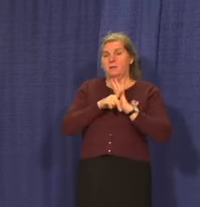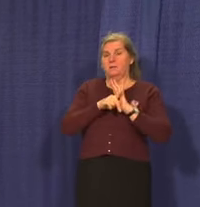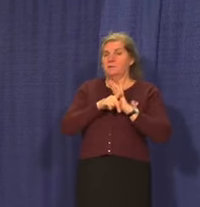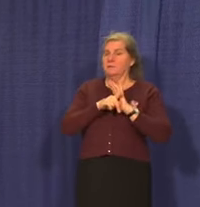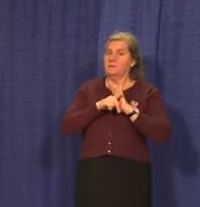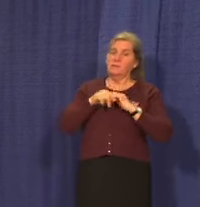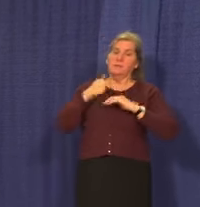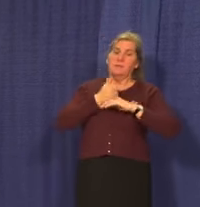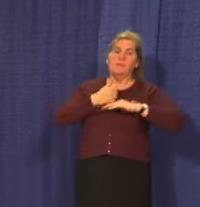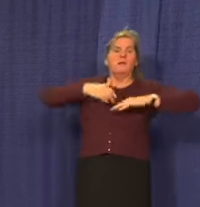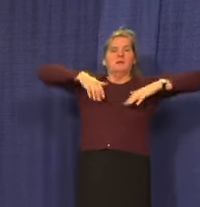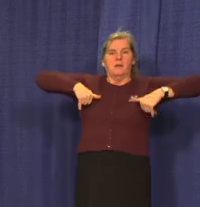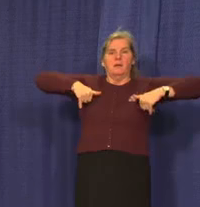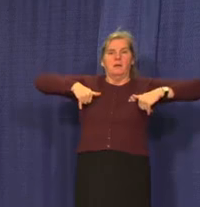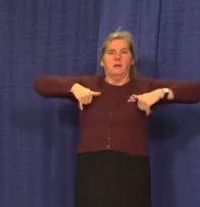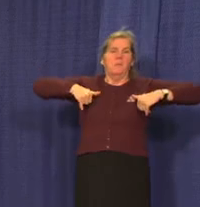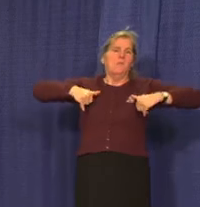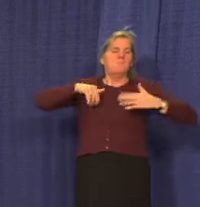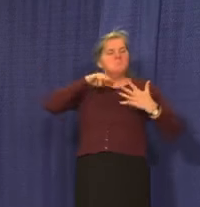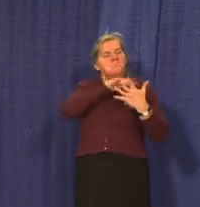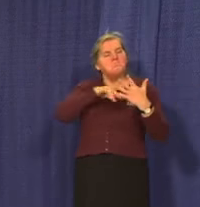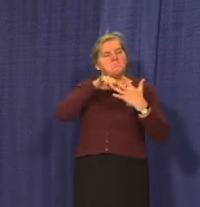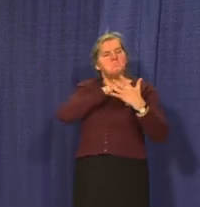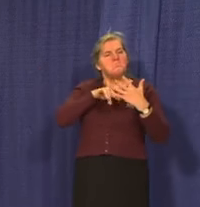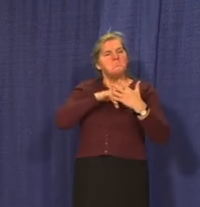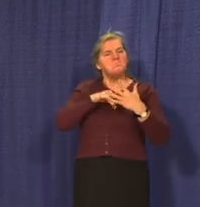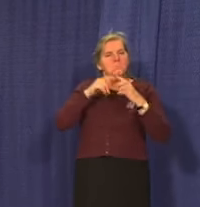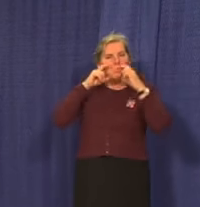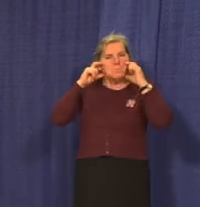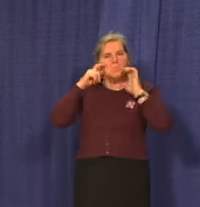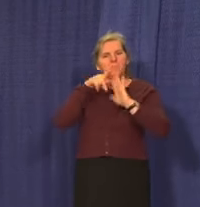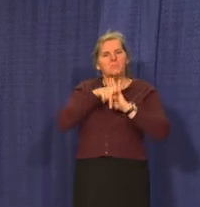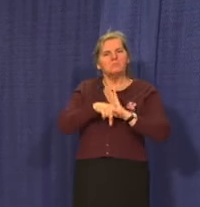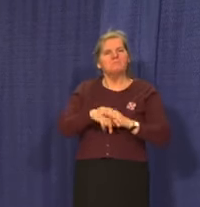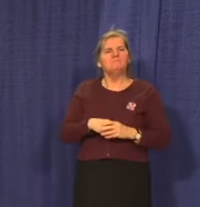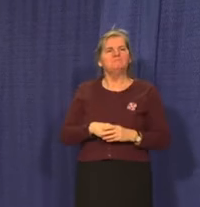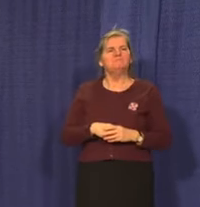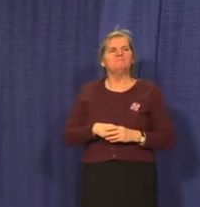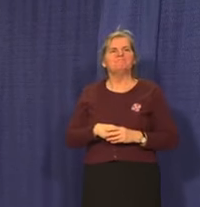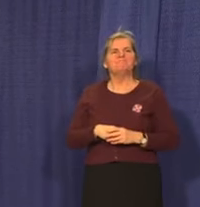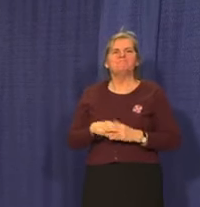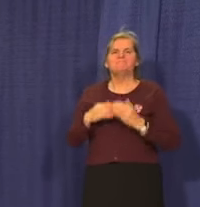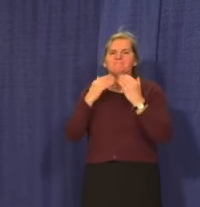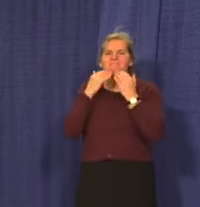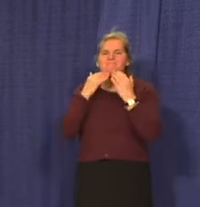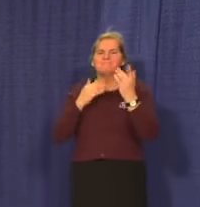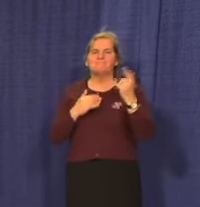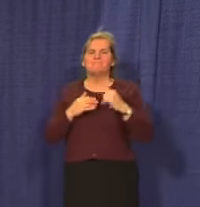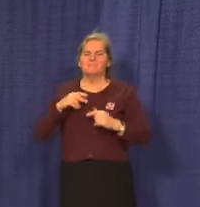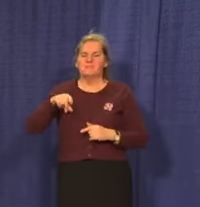THIS POINT. THANKS. WE WILL NOW GO TO PHILIPPE, CBC